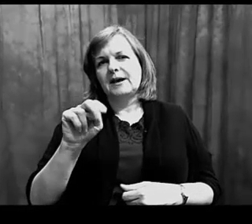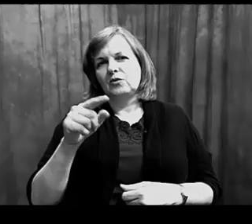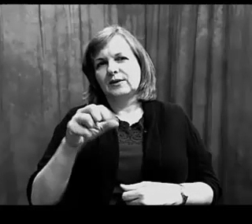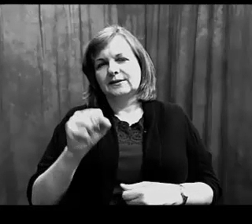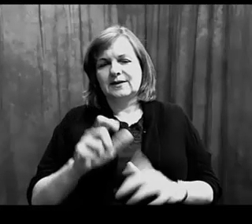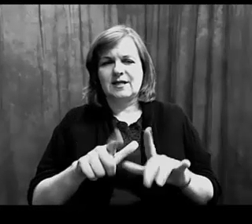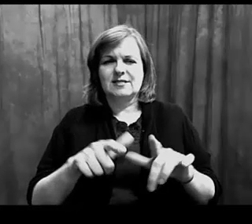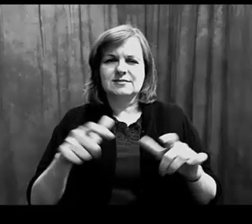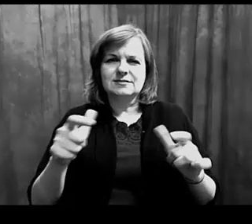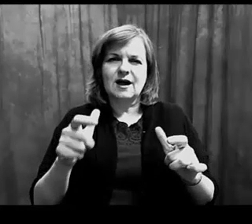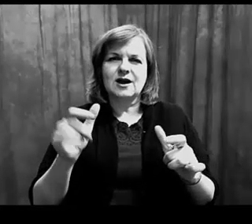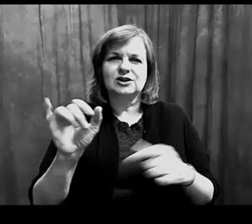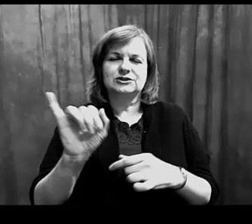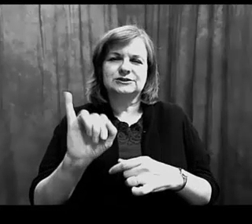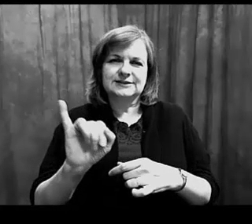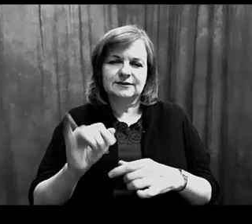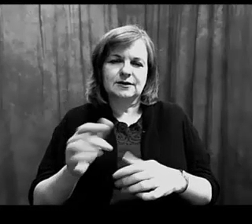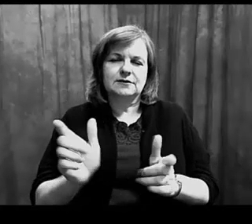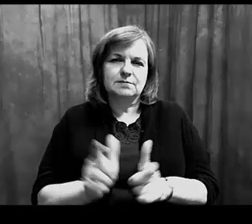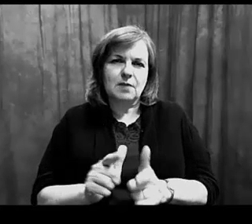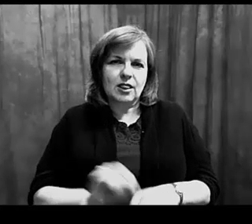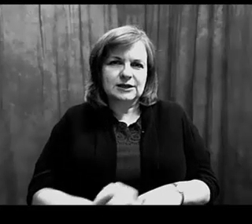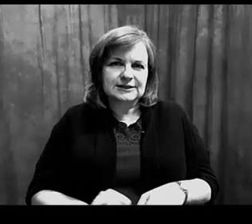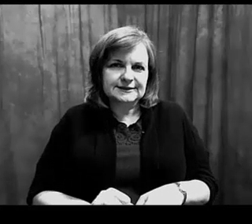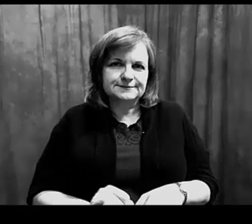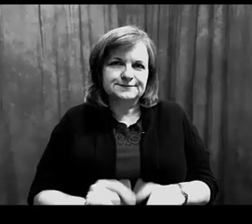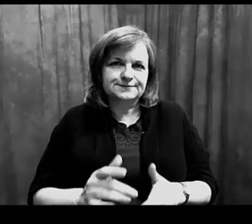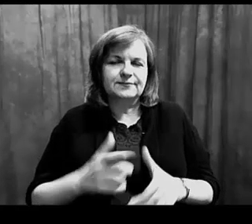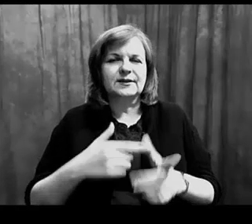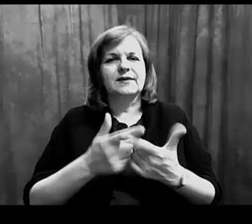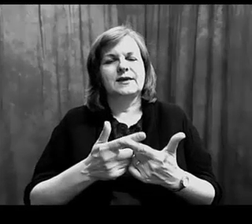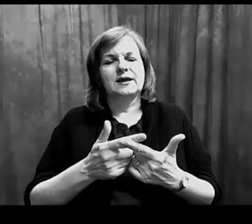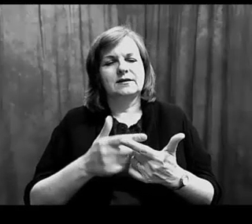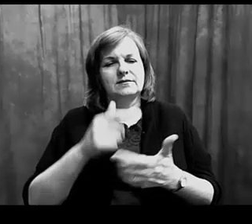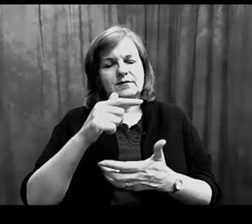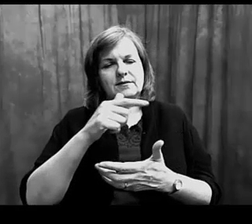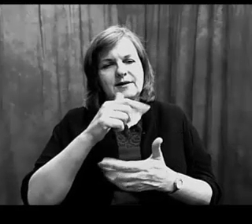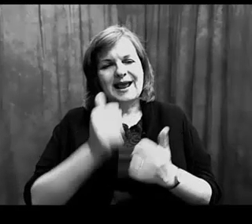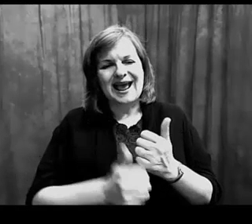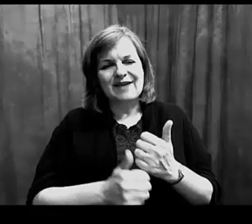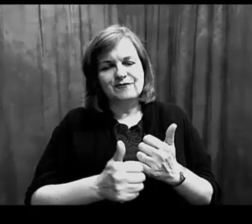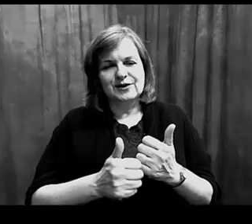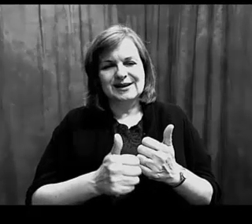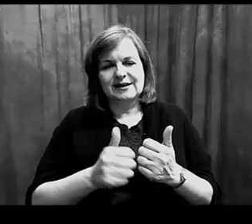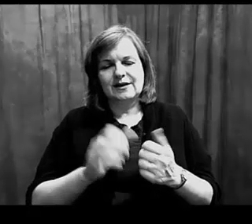digestive system -- so if you start naming all of the